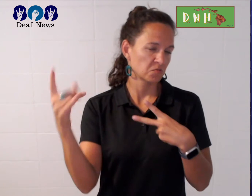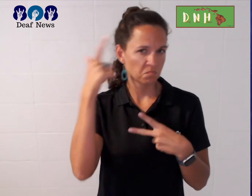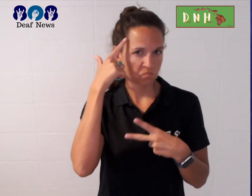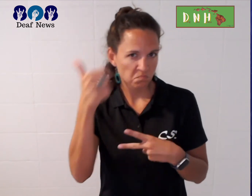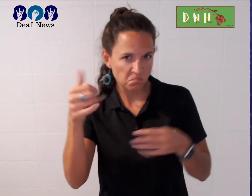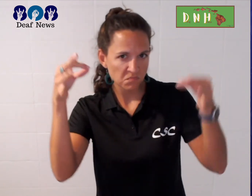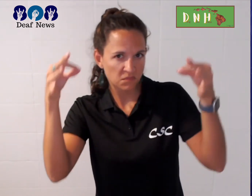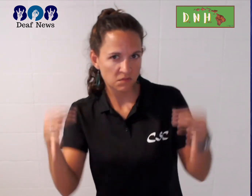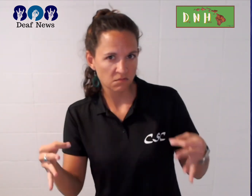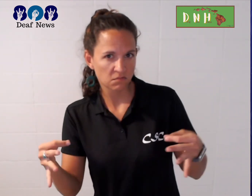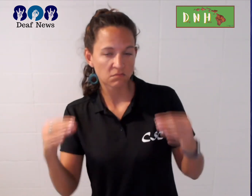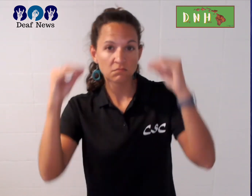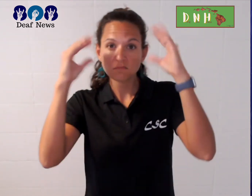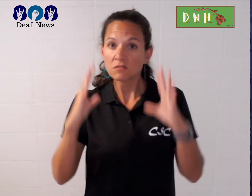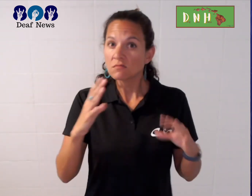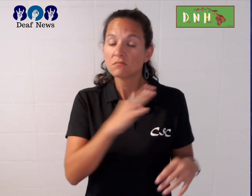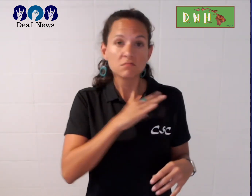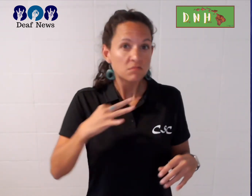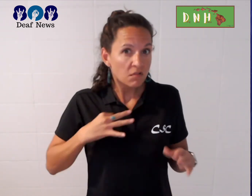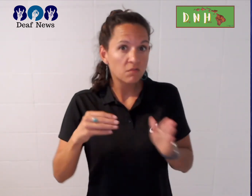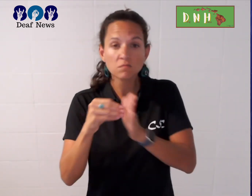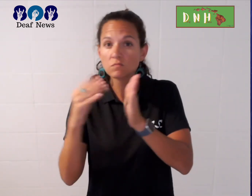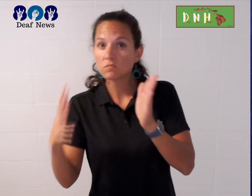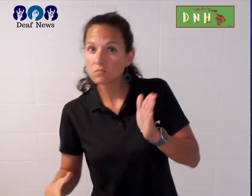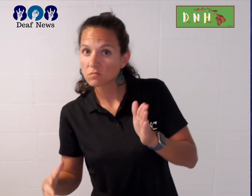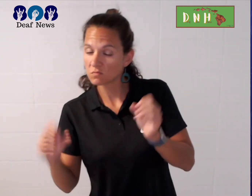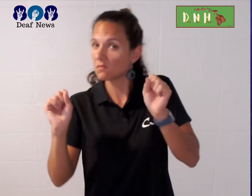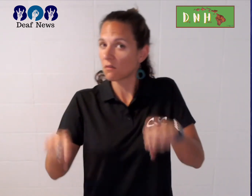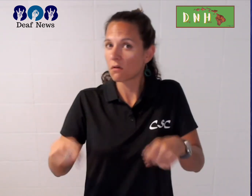Each person can decide whether or not to wear the mask while outdoors.